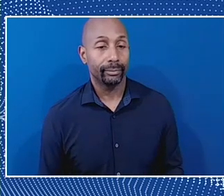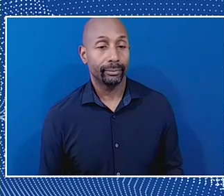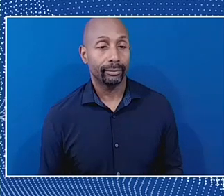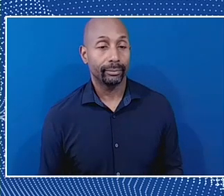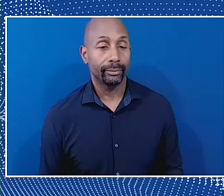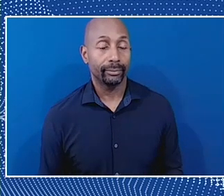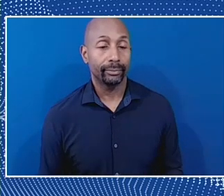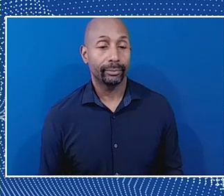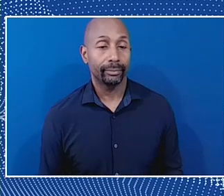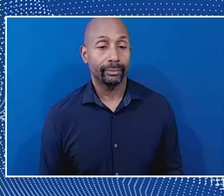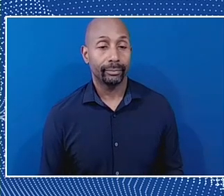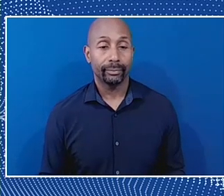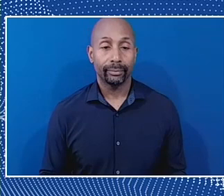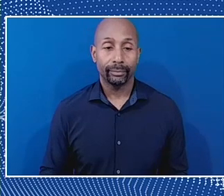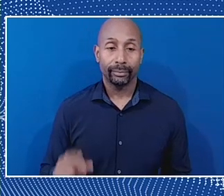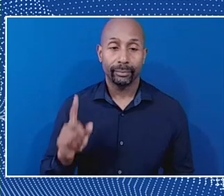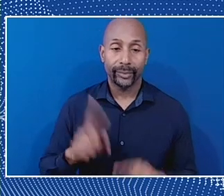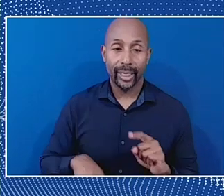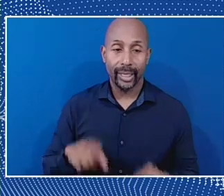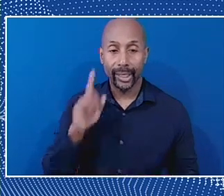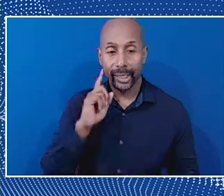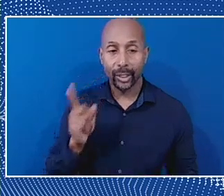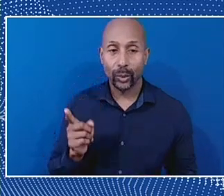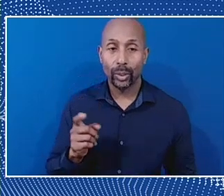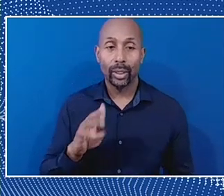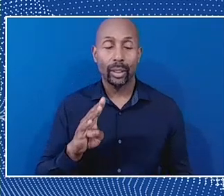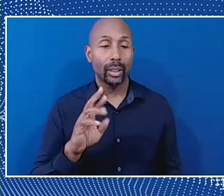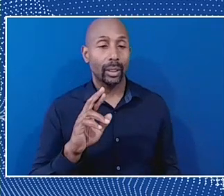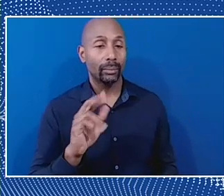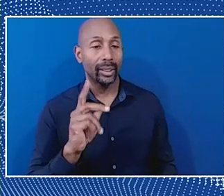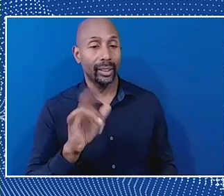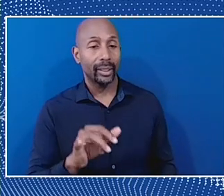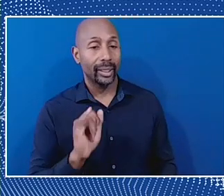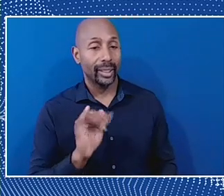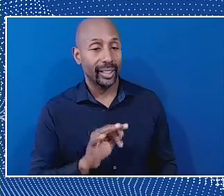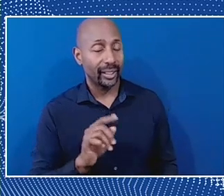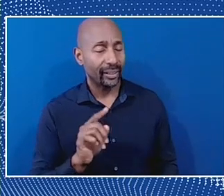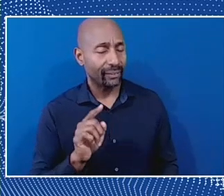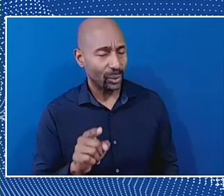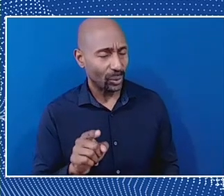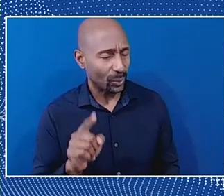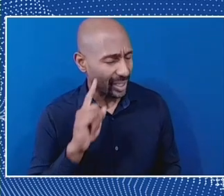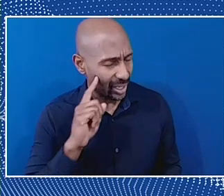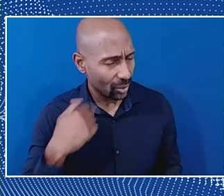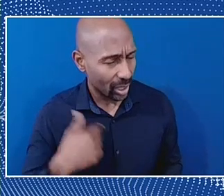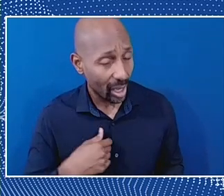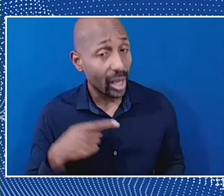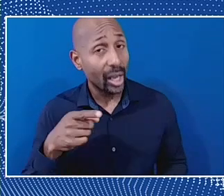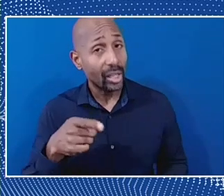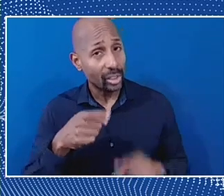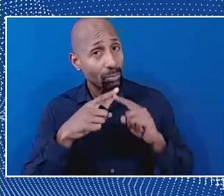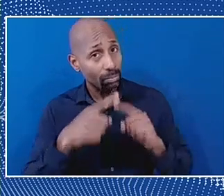Still can't hear her. Yeah. Joann, if you can hear us, you're off mute but we can't hear you for some reason. Do you have like a- maybe an